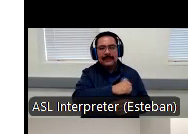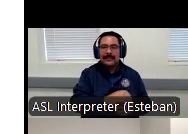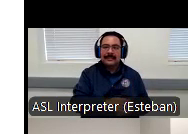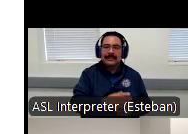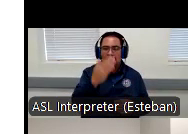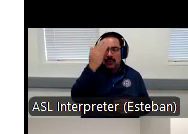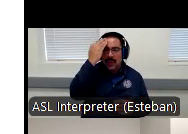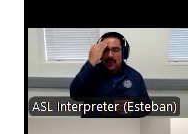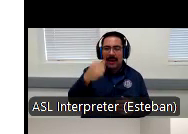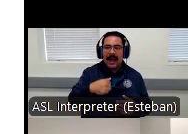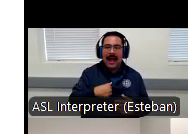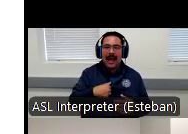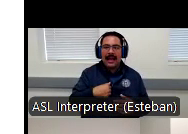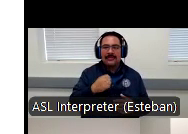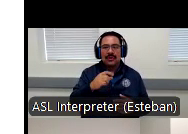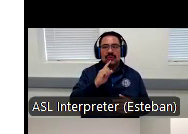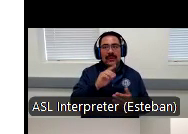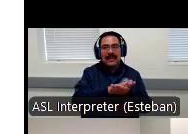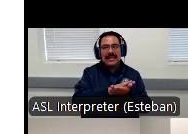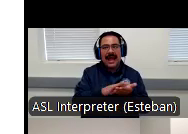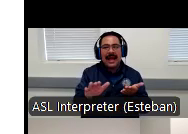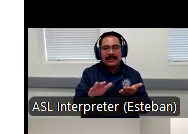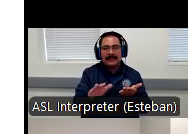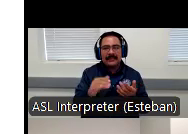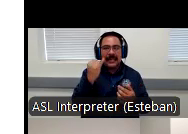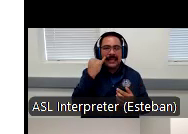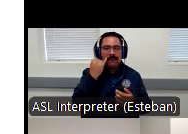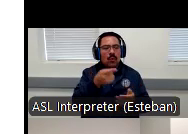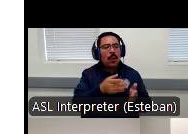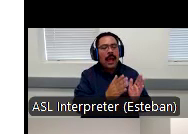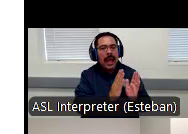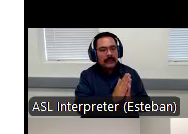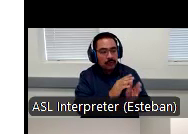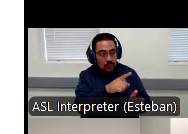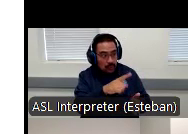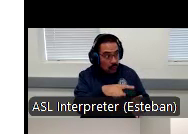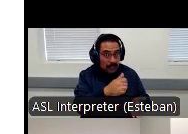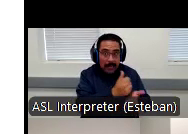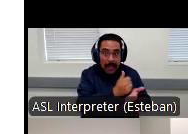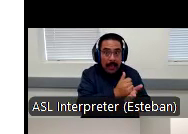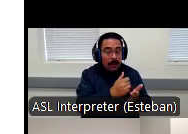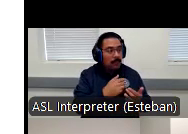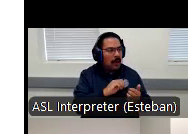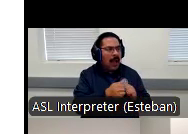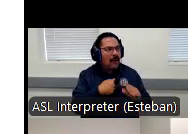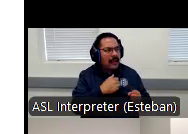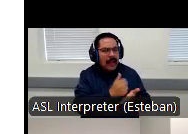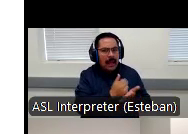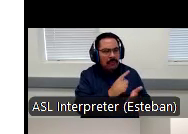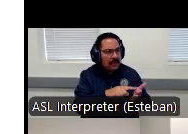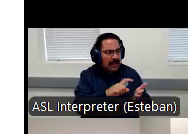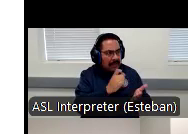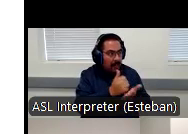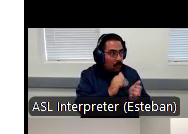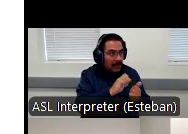it's really nice if you ask, do I need help? is there anything I can do? And I'll let you know,